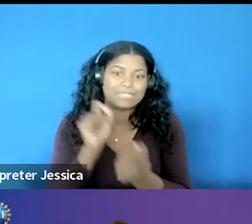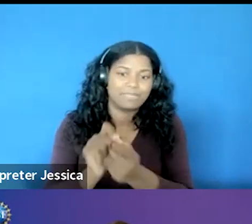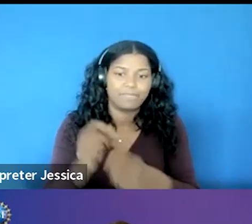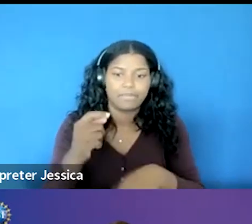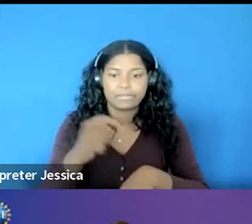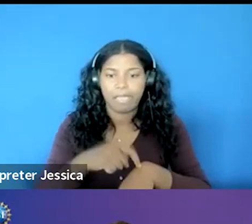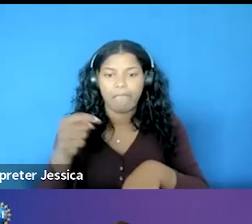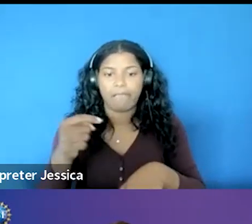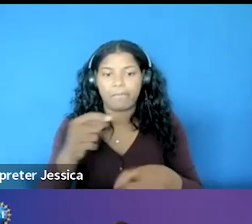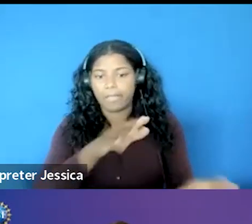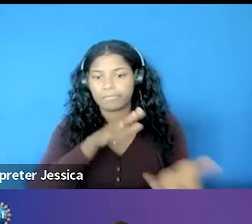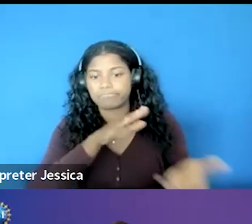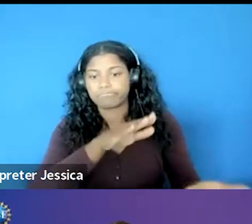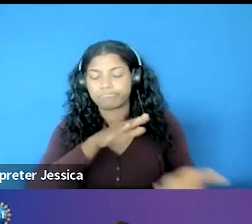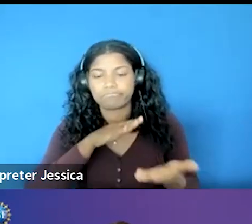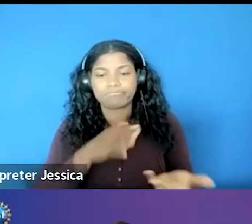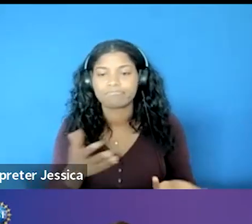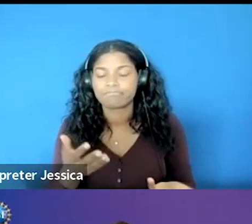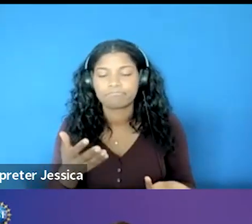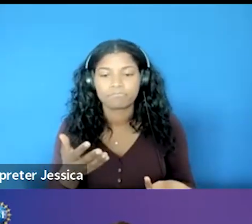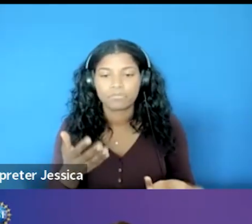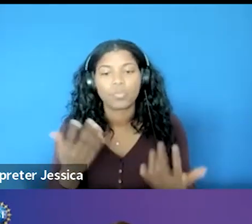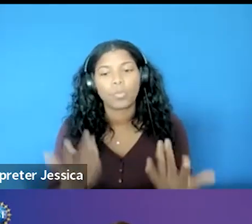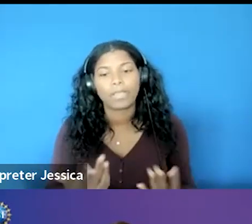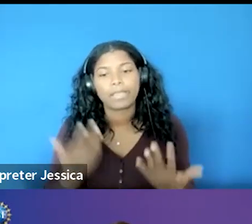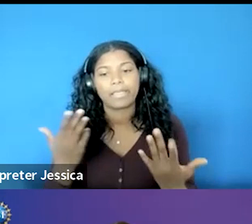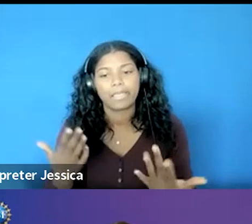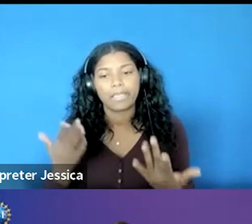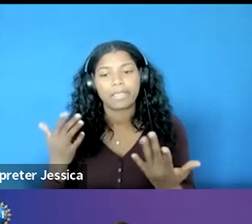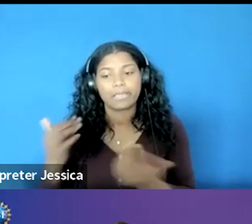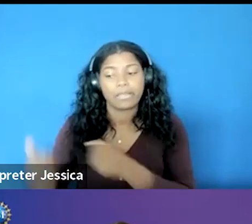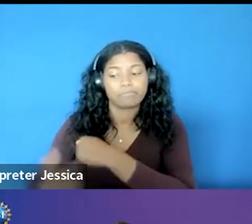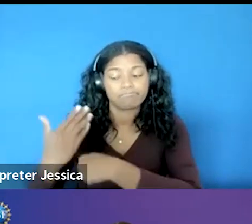We're sort of waiting until there's a good number of proposals to constitute a panel.